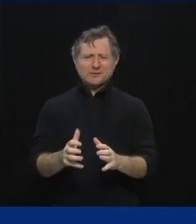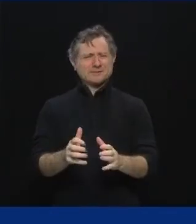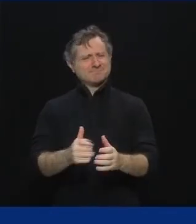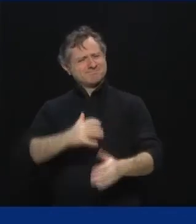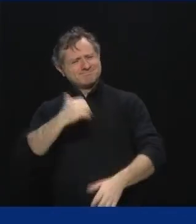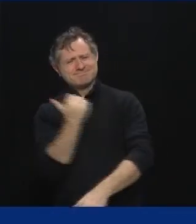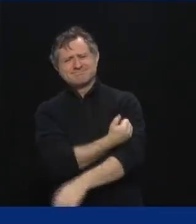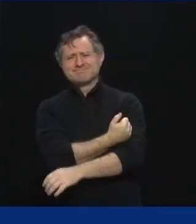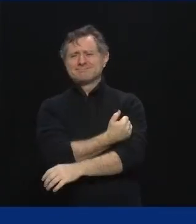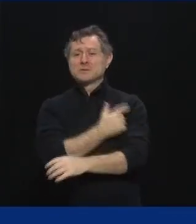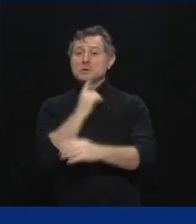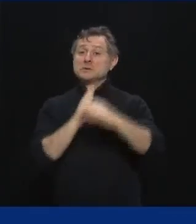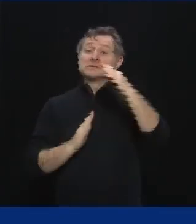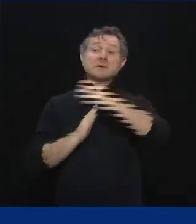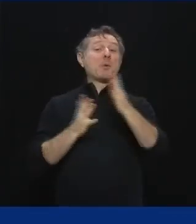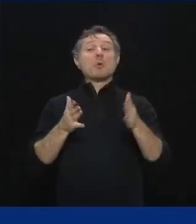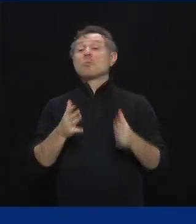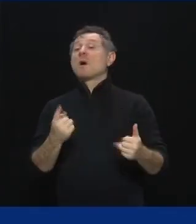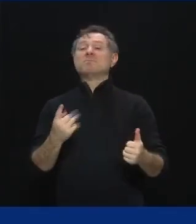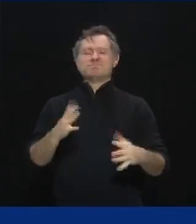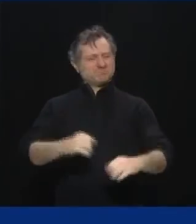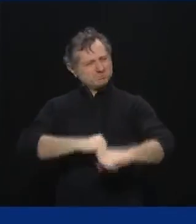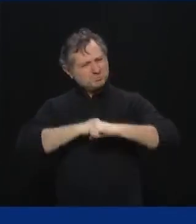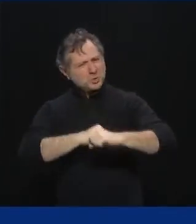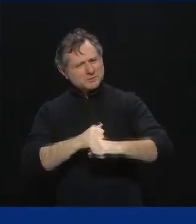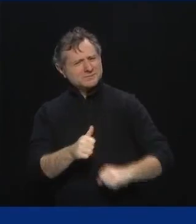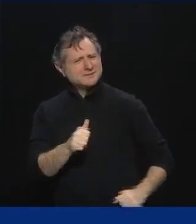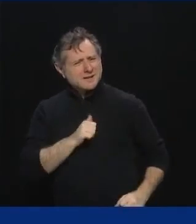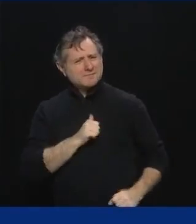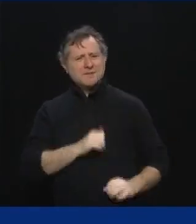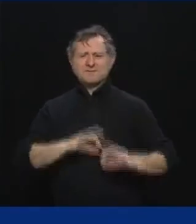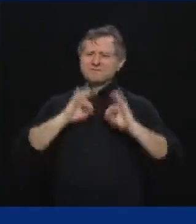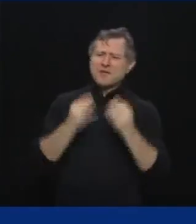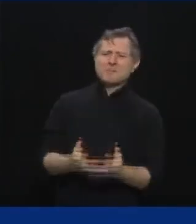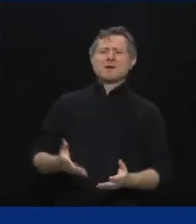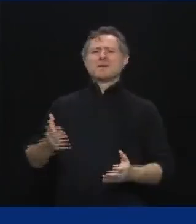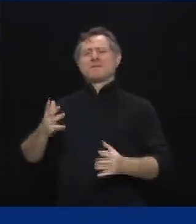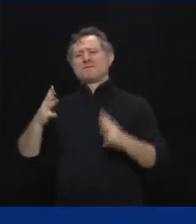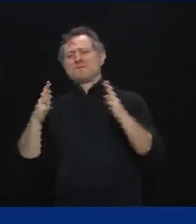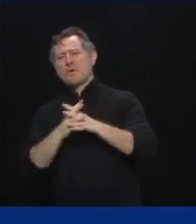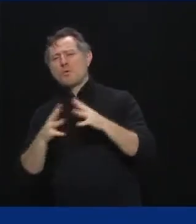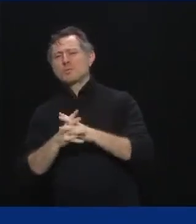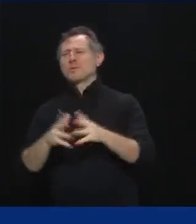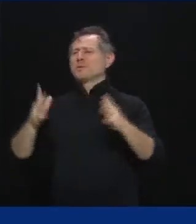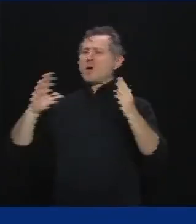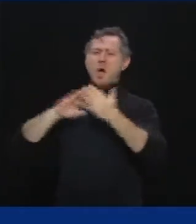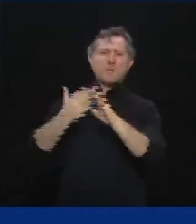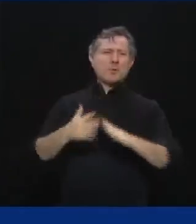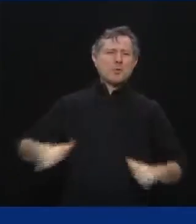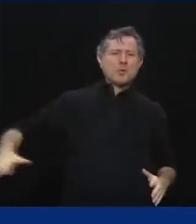SO WE WANT TO WATCH OUR PSA. HEY, FANS. WE NEED TO COME TOGETHER AND GET THE COVID-19 VACCINE. IT'S THE BEST WAY THAT WE CAN